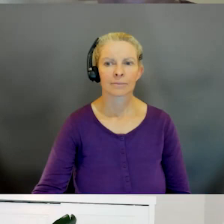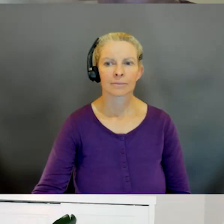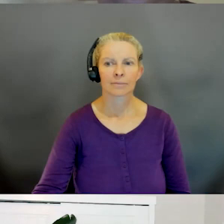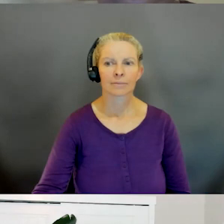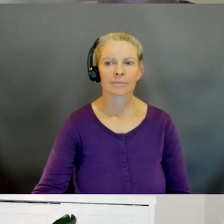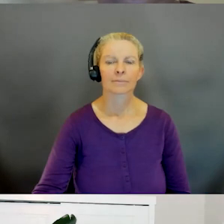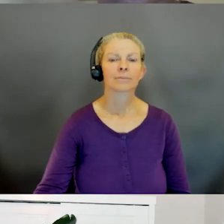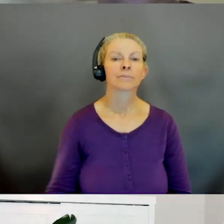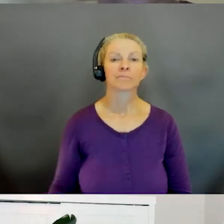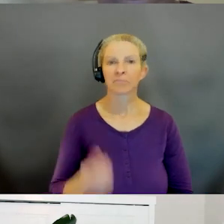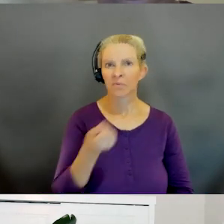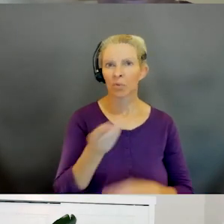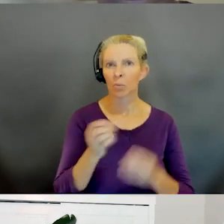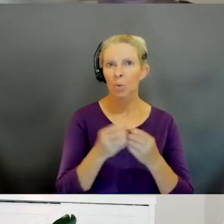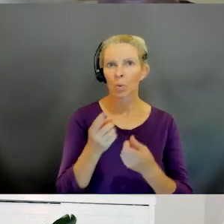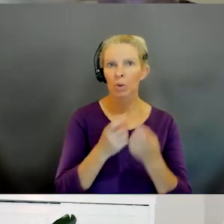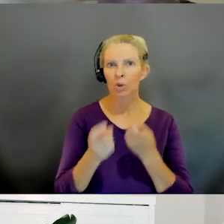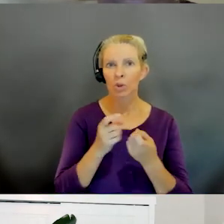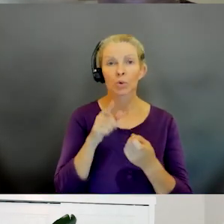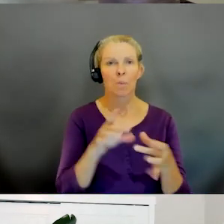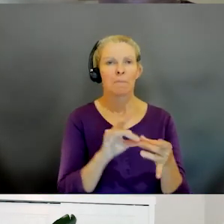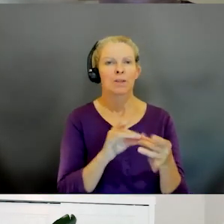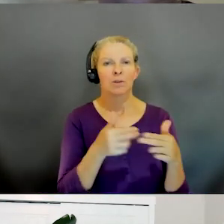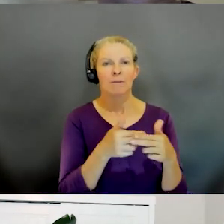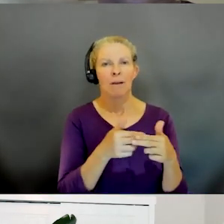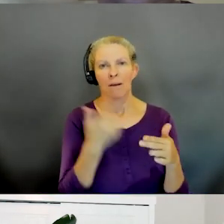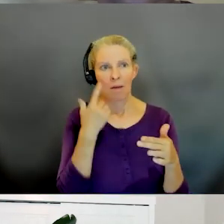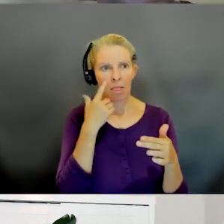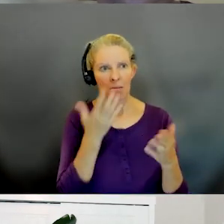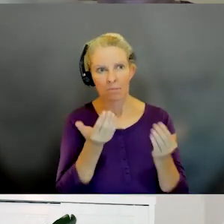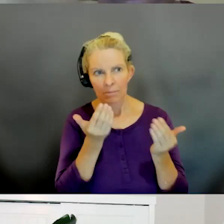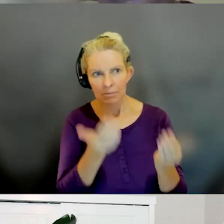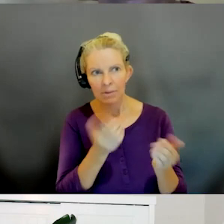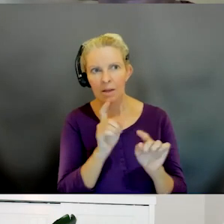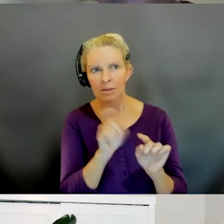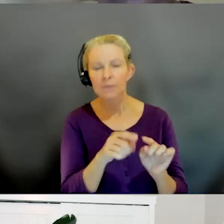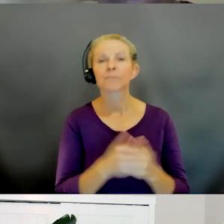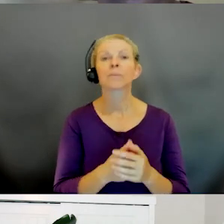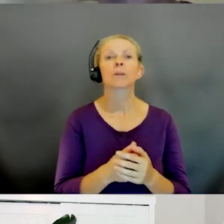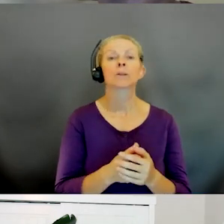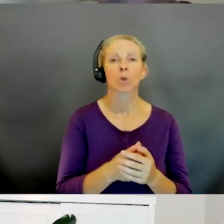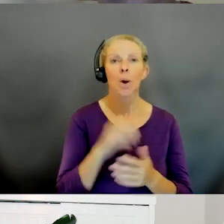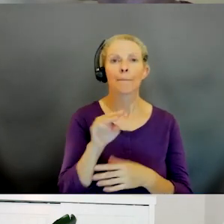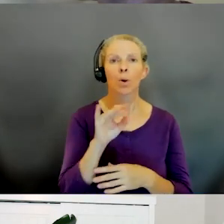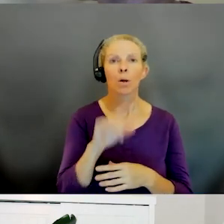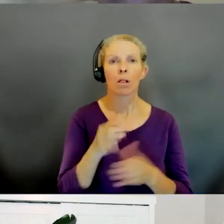it, so I brought it up. Somebody asked if there are funding resources to make sure users who